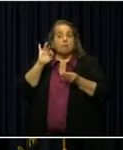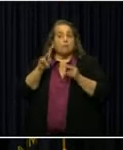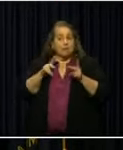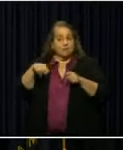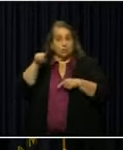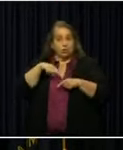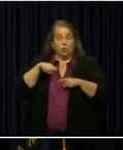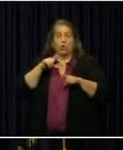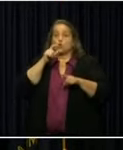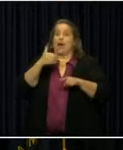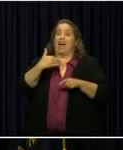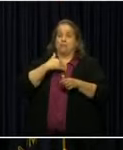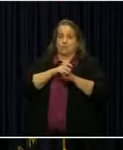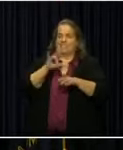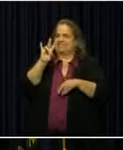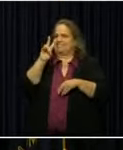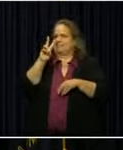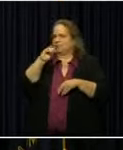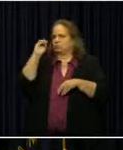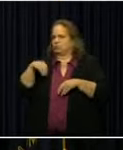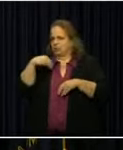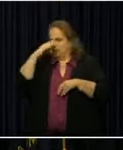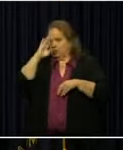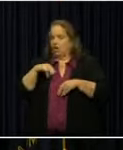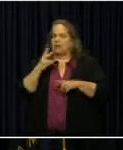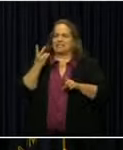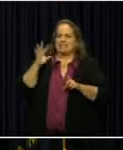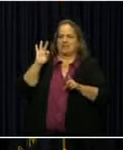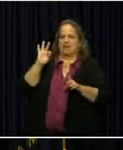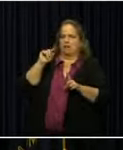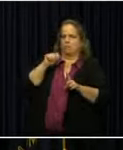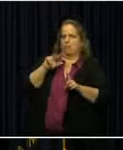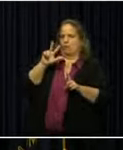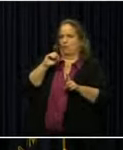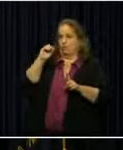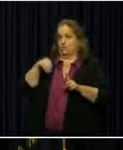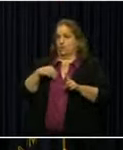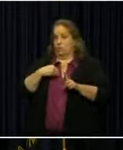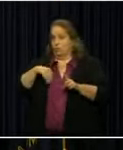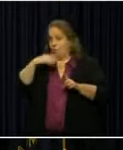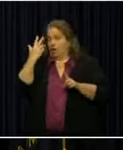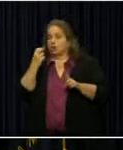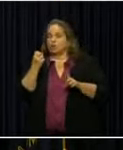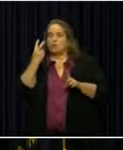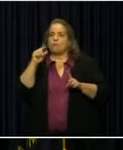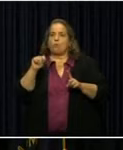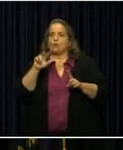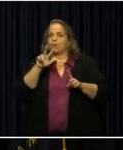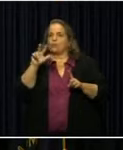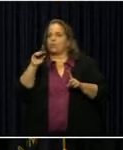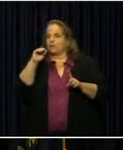FINALLY COME TO THE TABLE AND GET DONE. ALL RIGHT. UPDATES ON A COUPLE OF FACILITIES THAT WE ROUTINELY